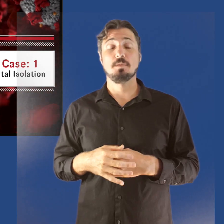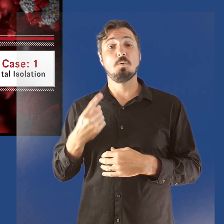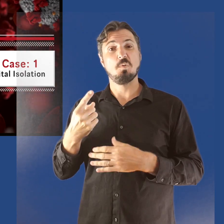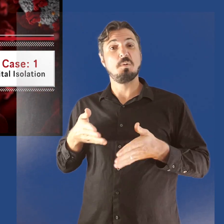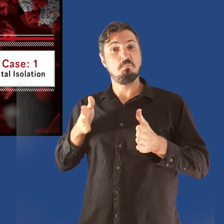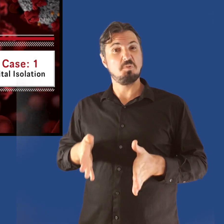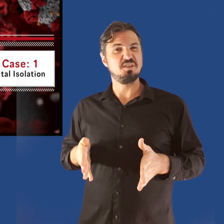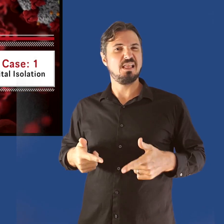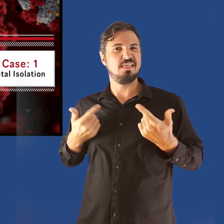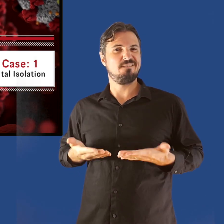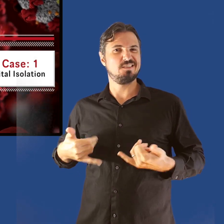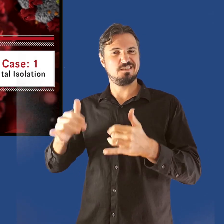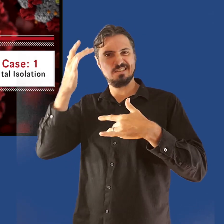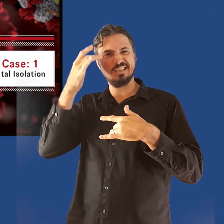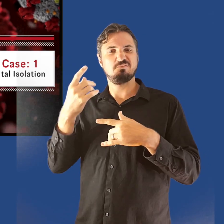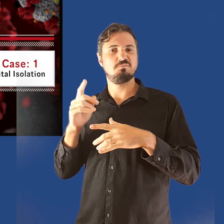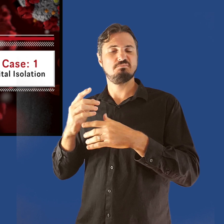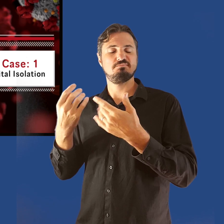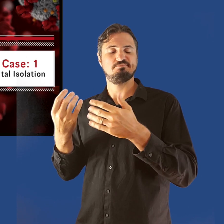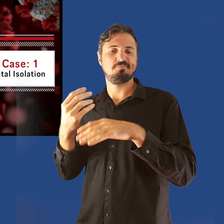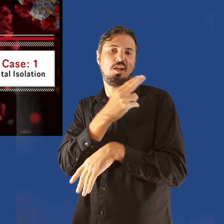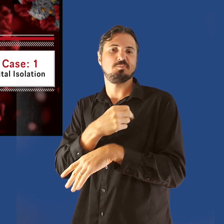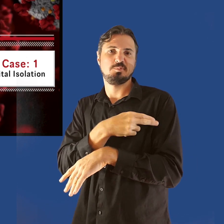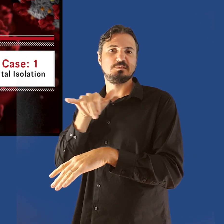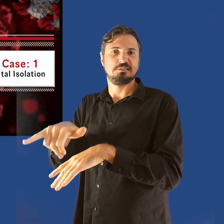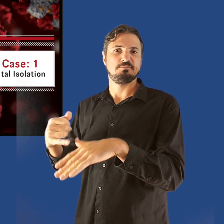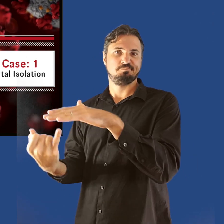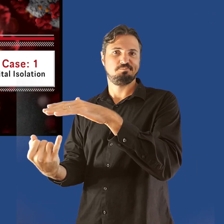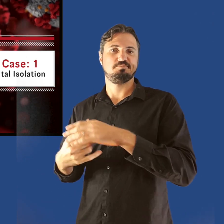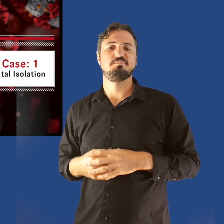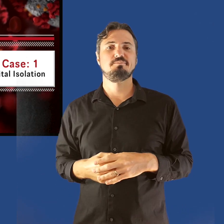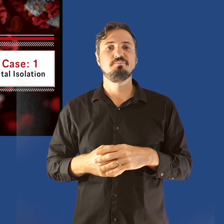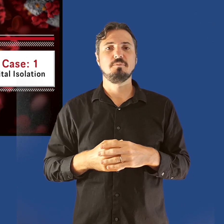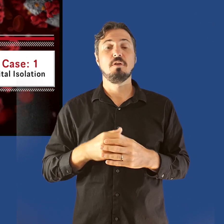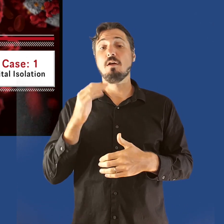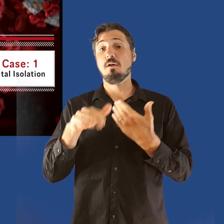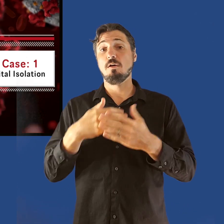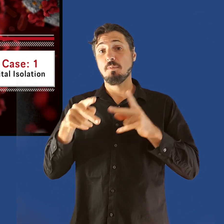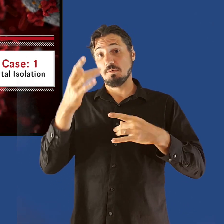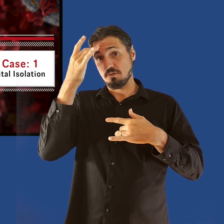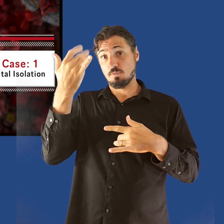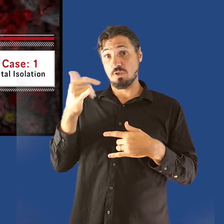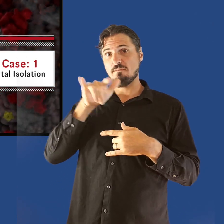The remaining 1 active case is in isolation in the hospital. All but 1 case has been confirmed to be travel-related.